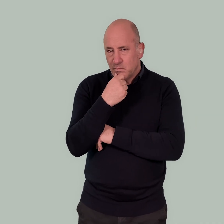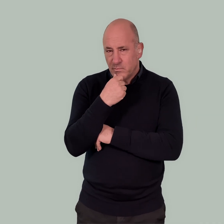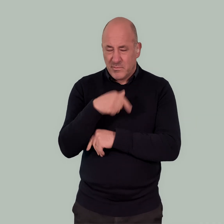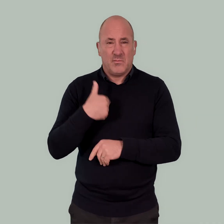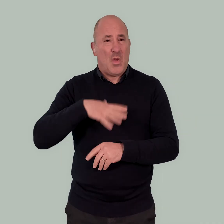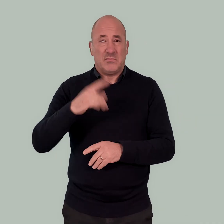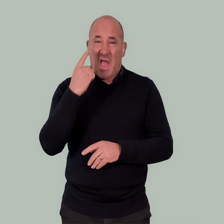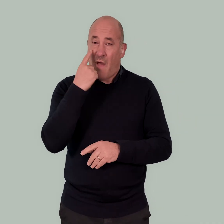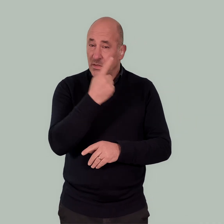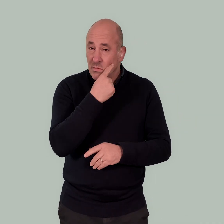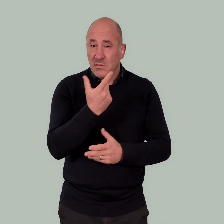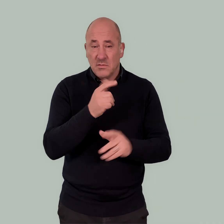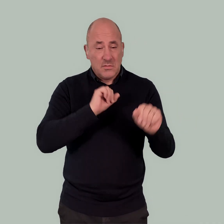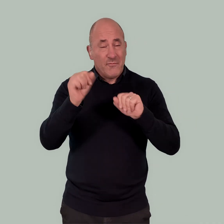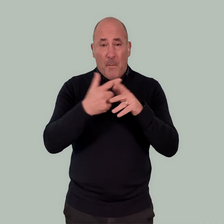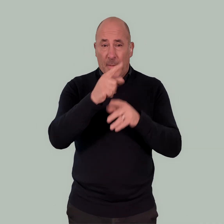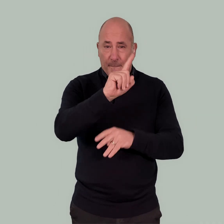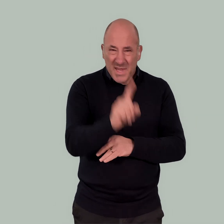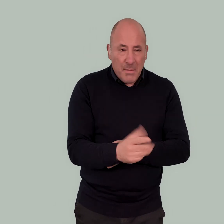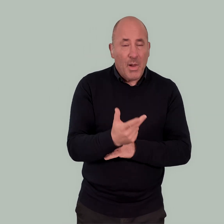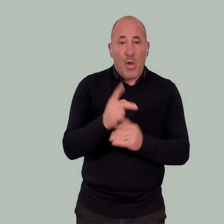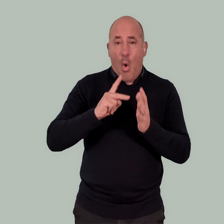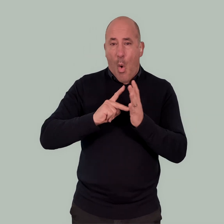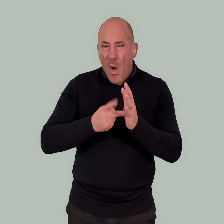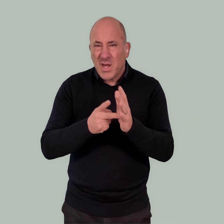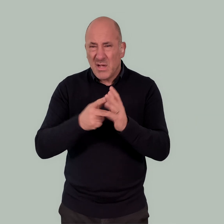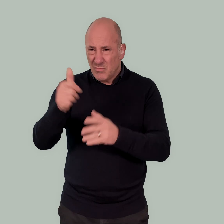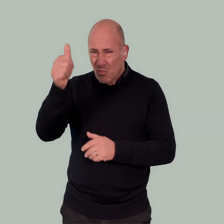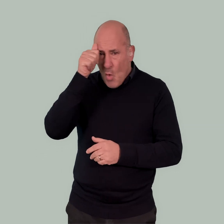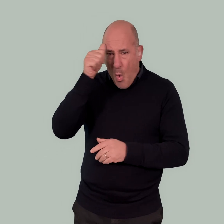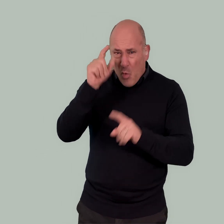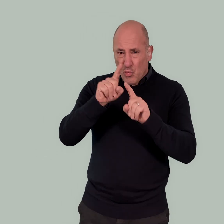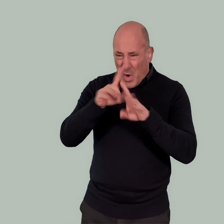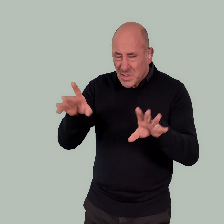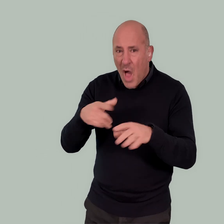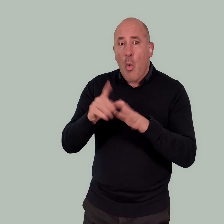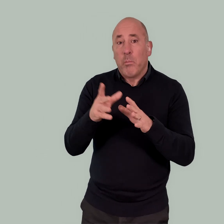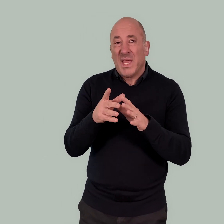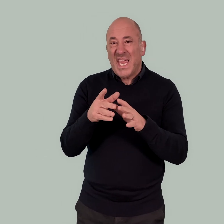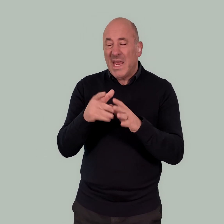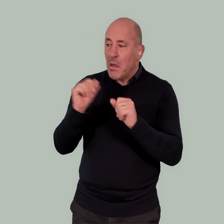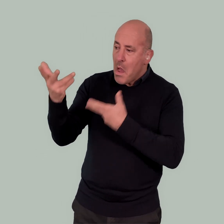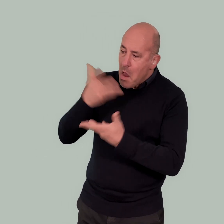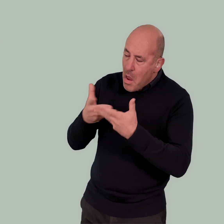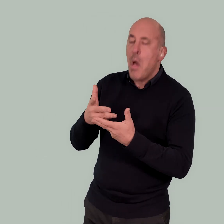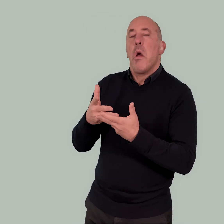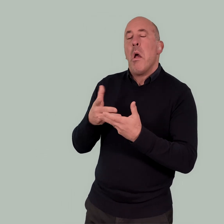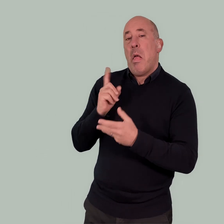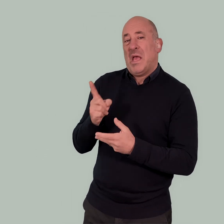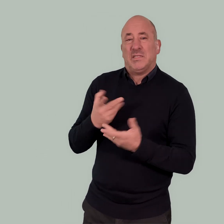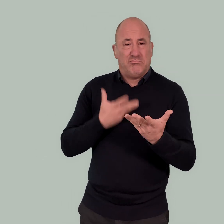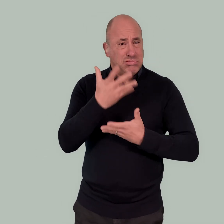The Review welcomes evidence and insight from individuals and organisations